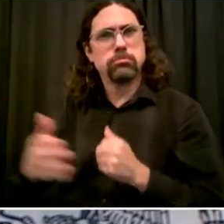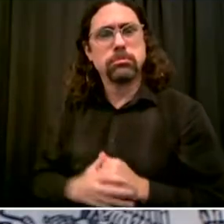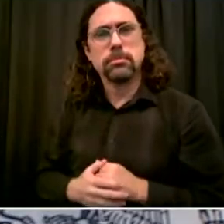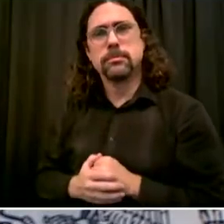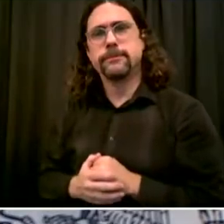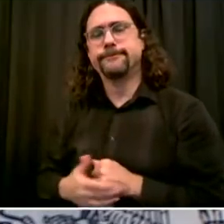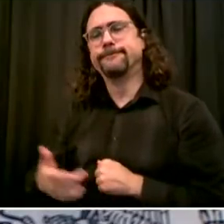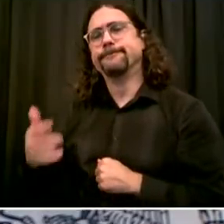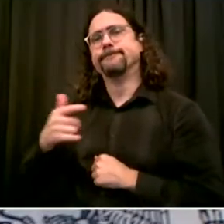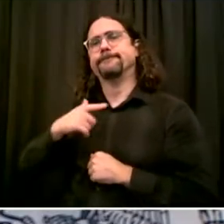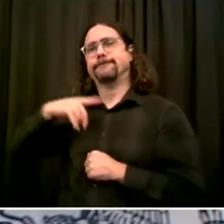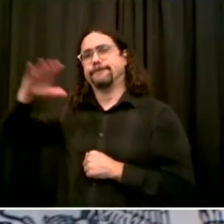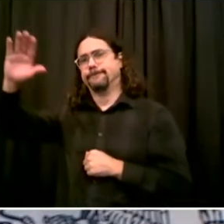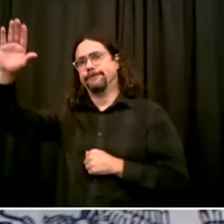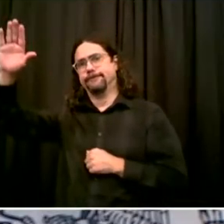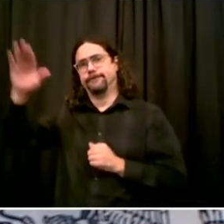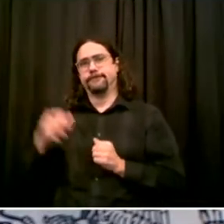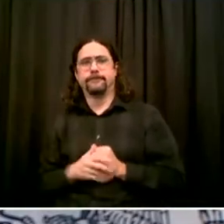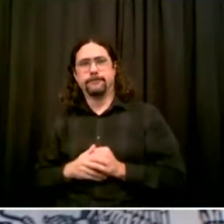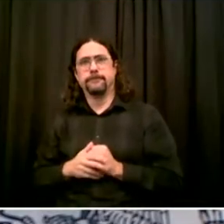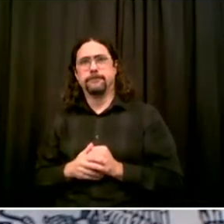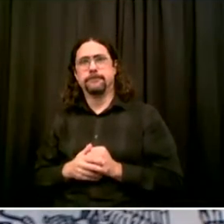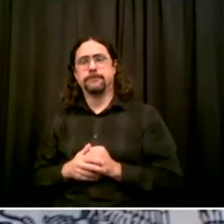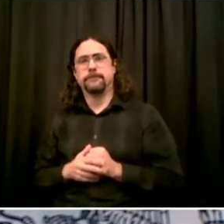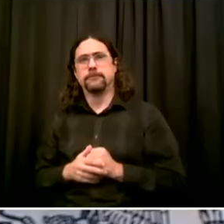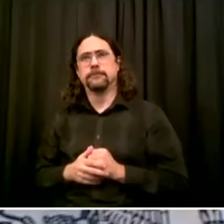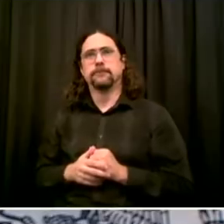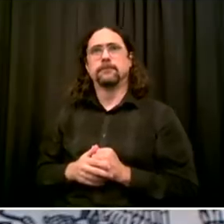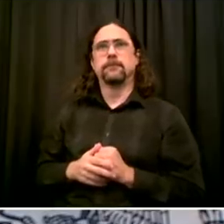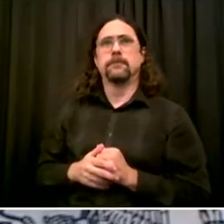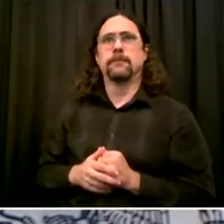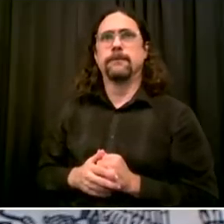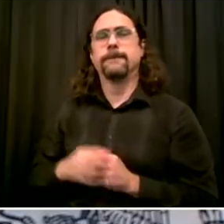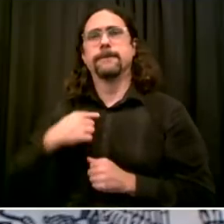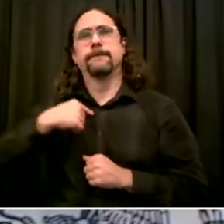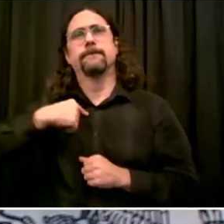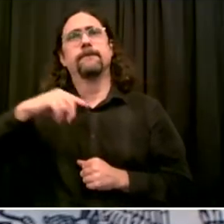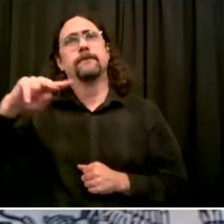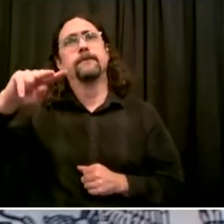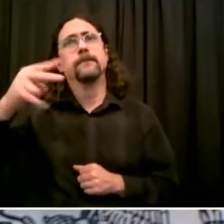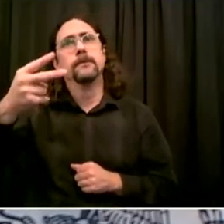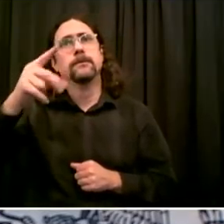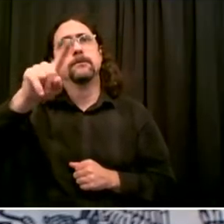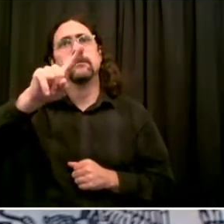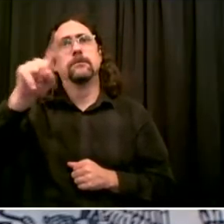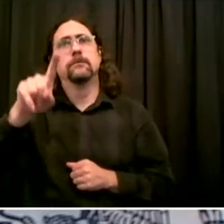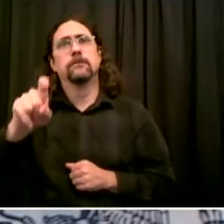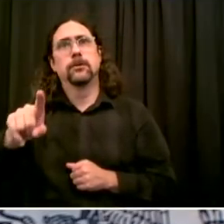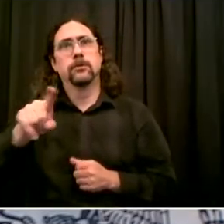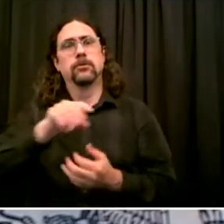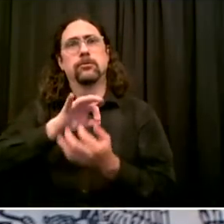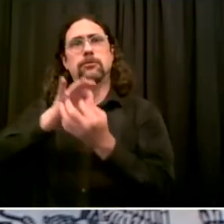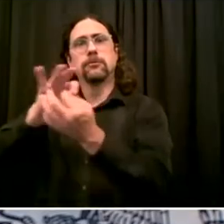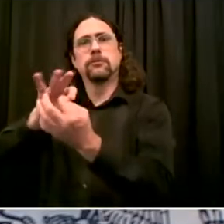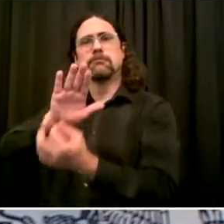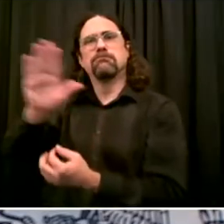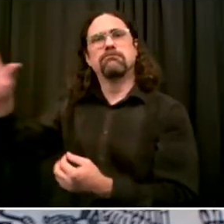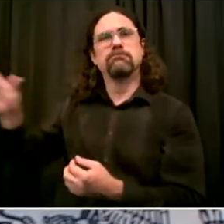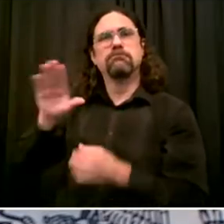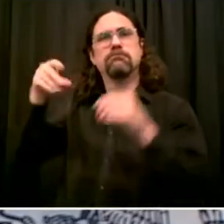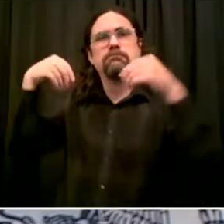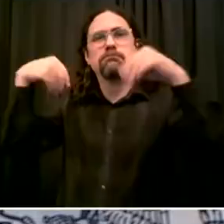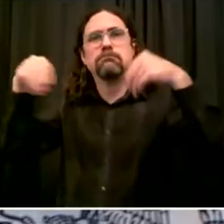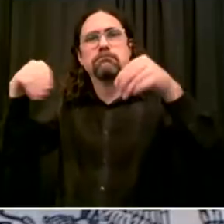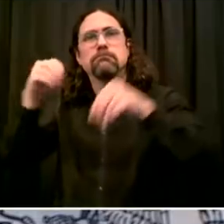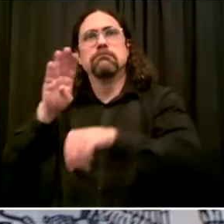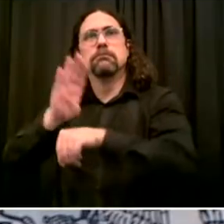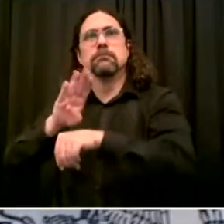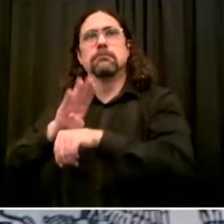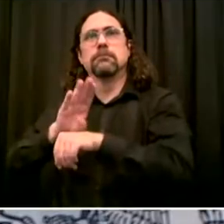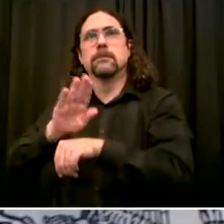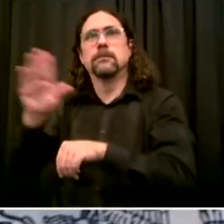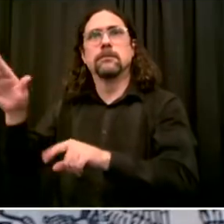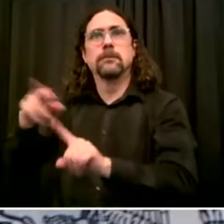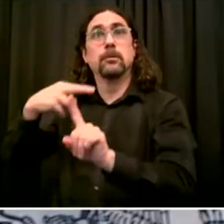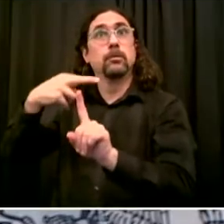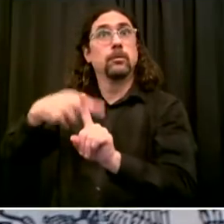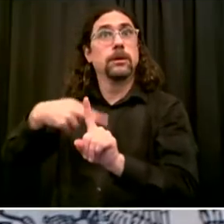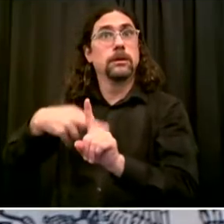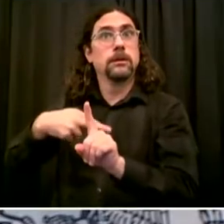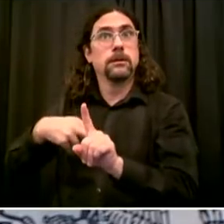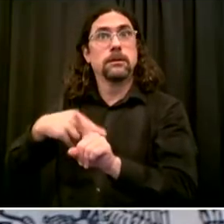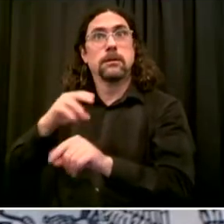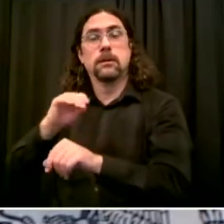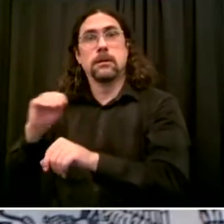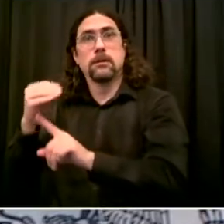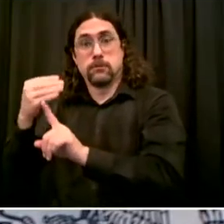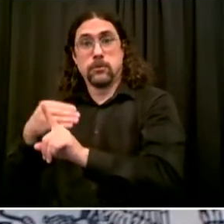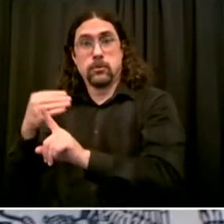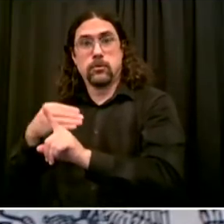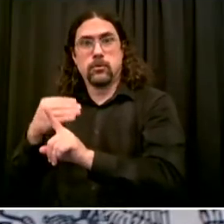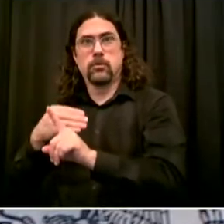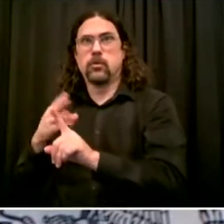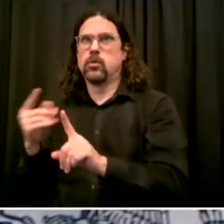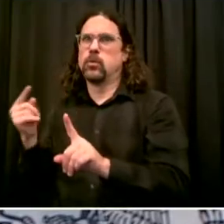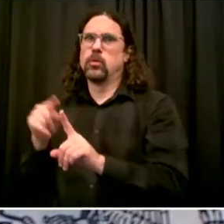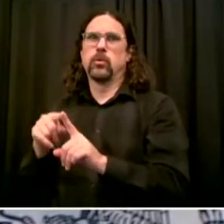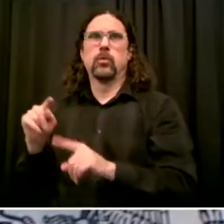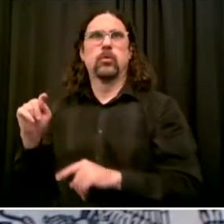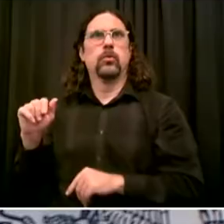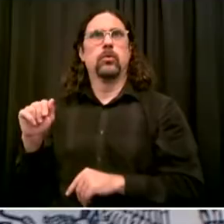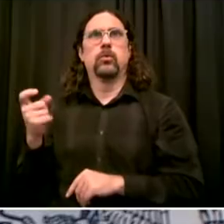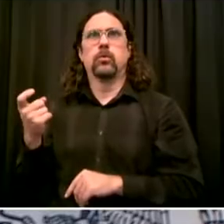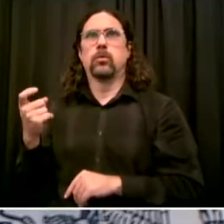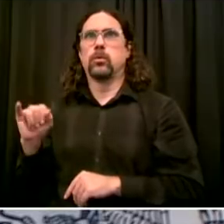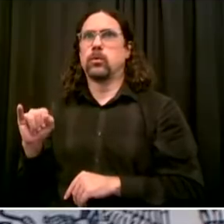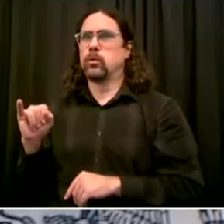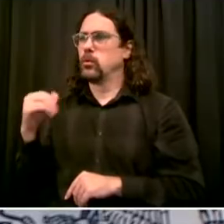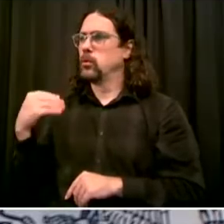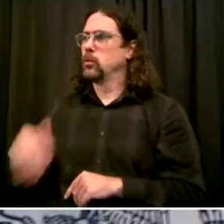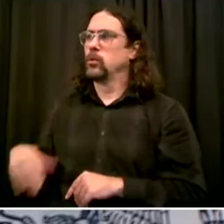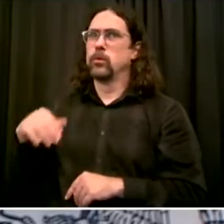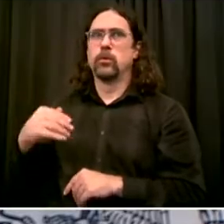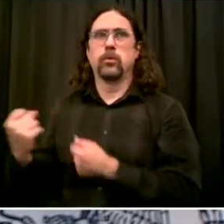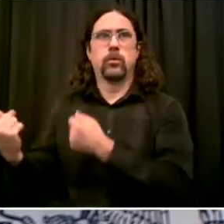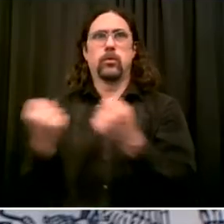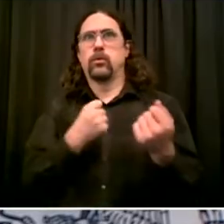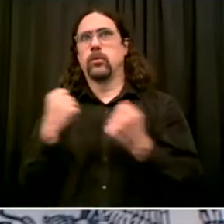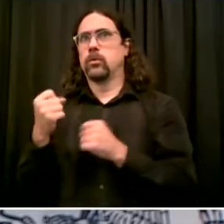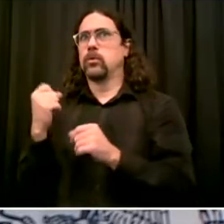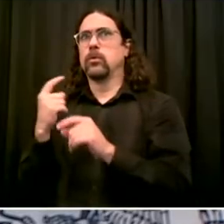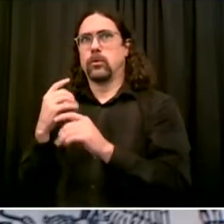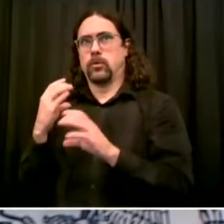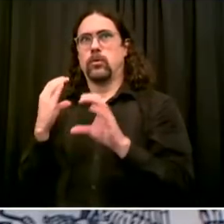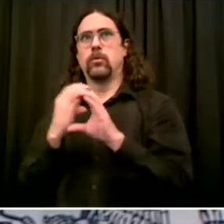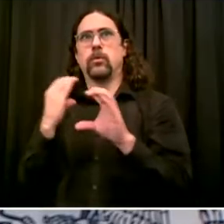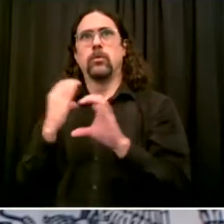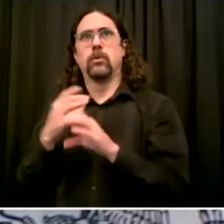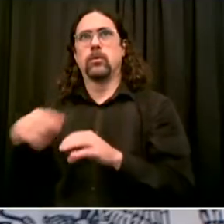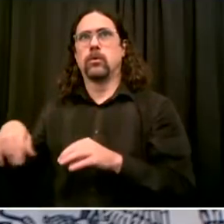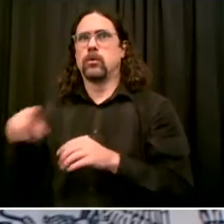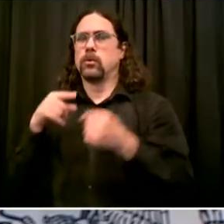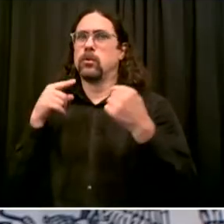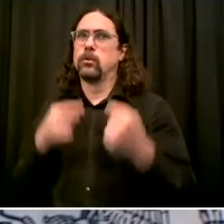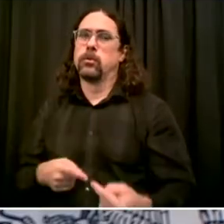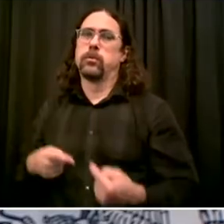COST MILLIONS OF